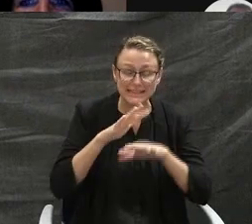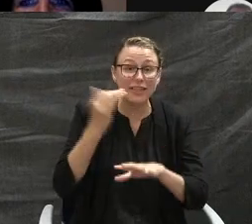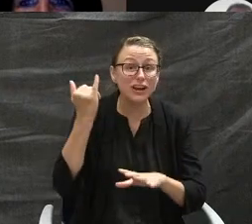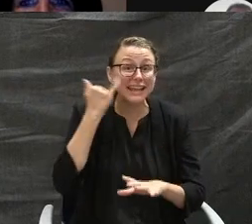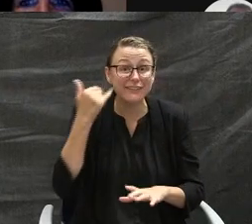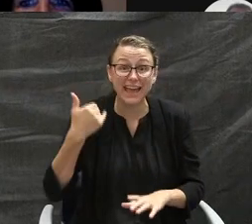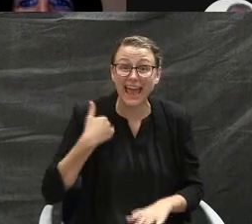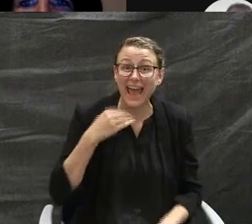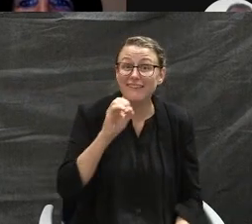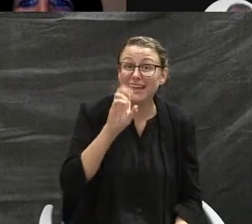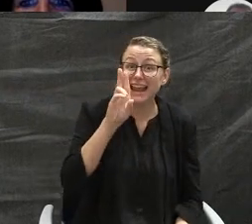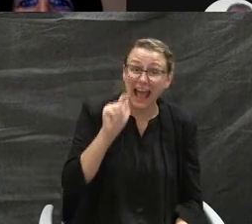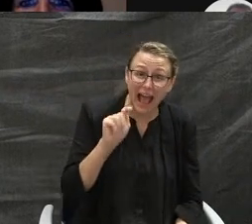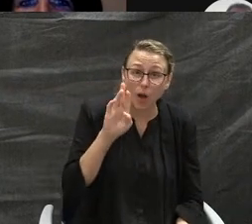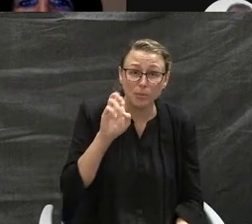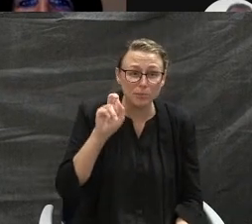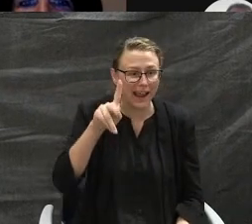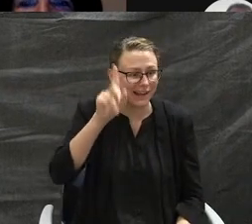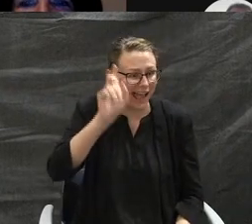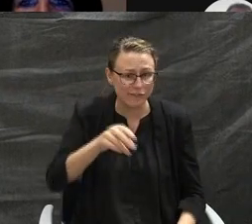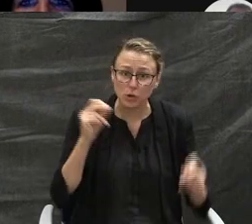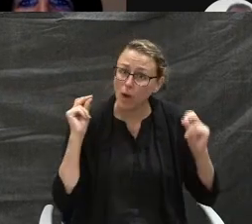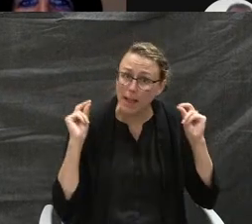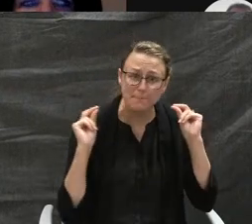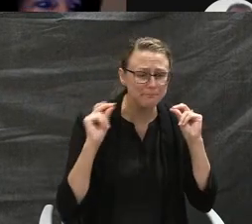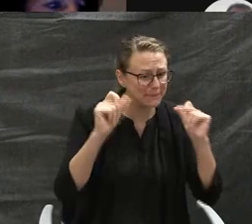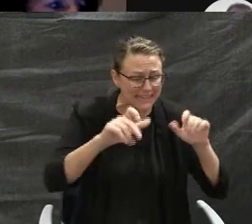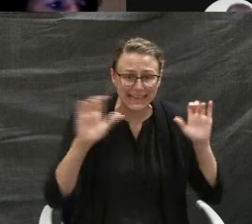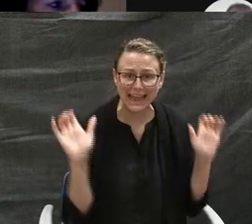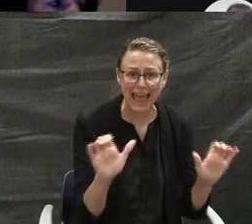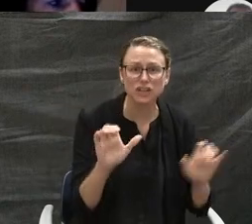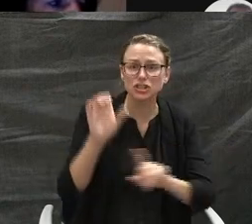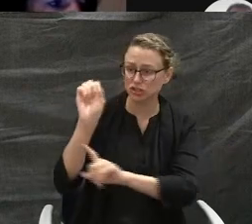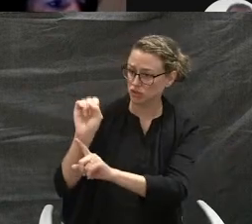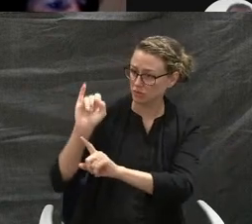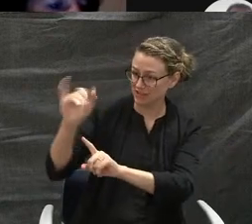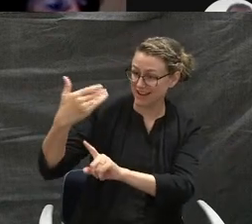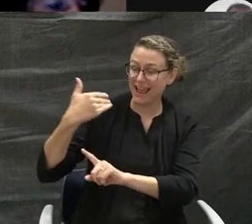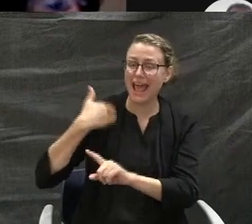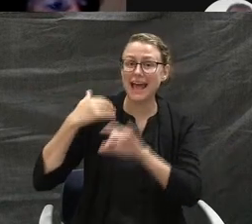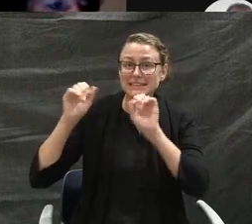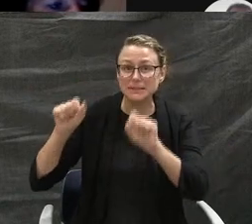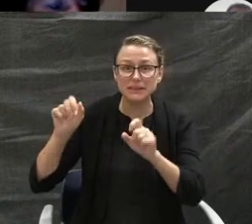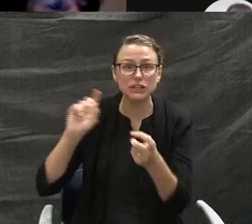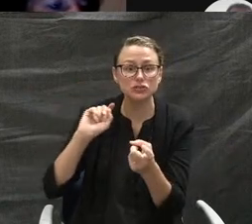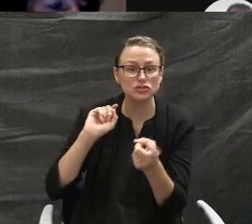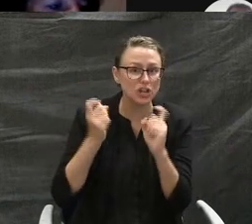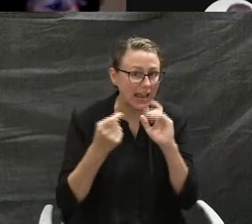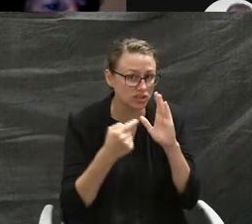action, the Superintendent has the ability to change the model until we get the school board together. An when the school